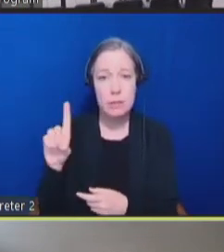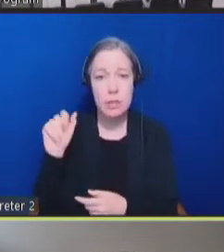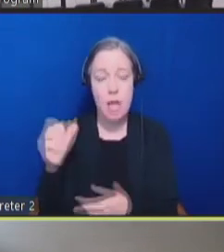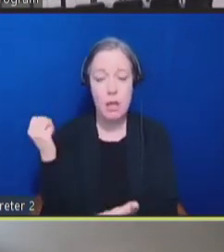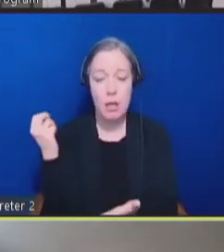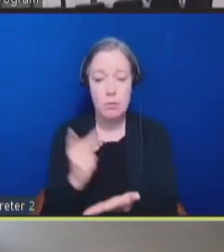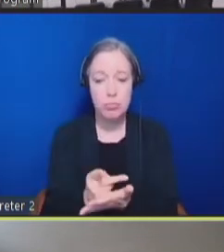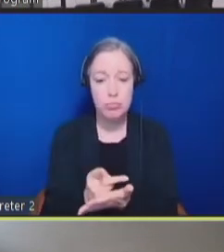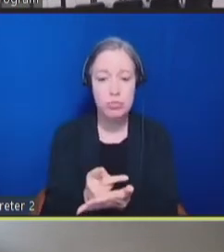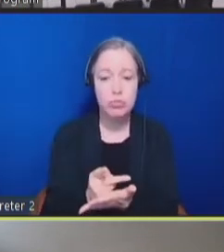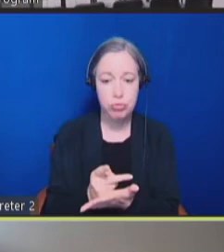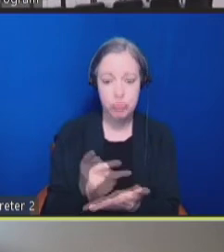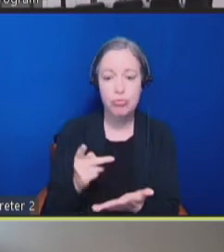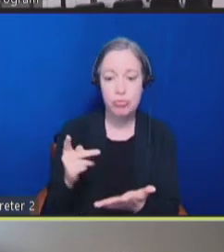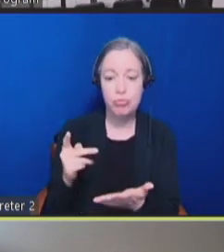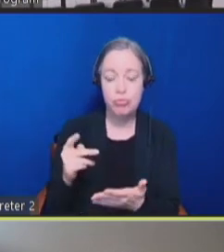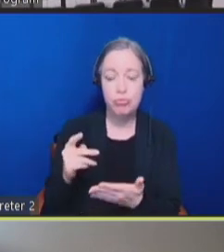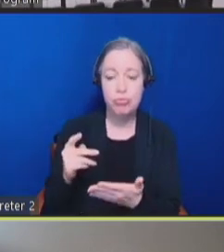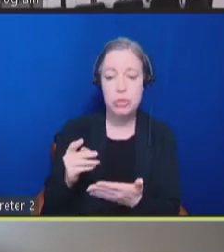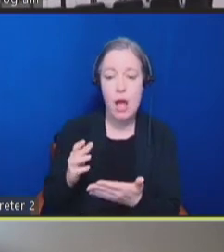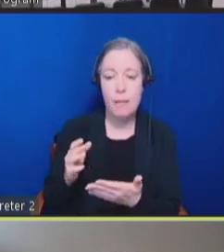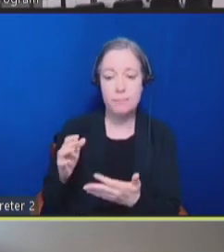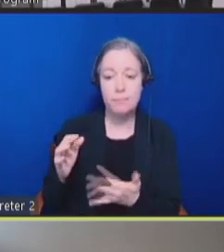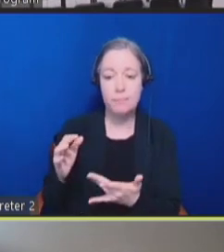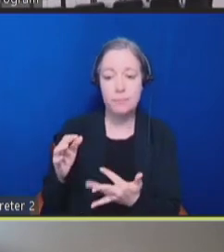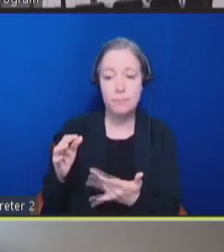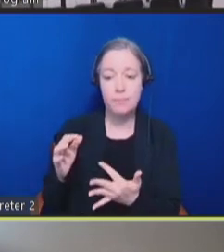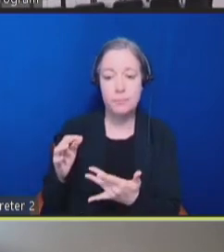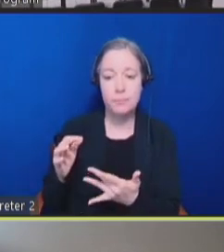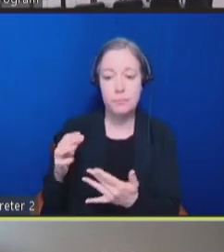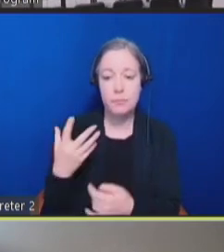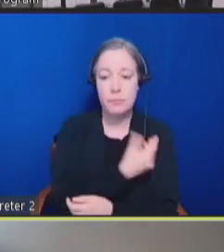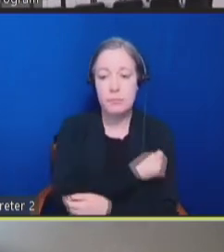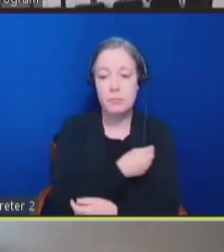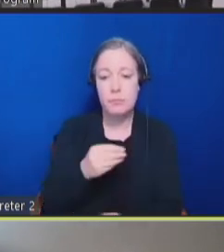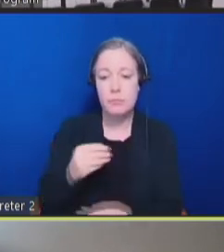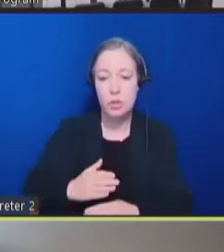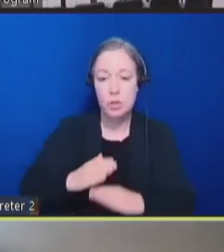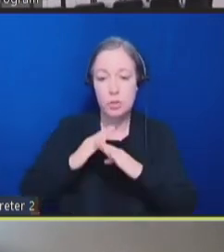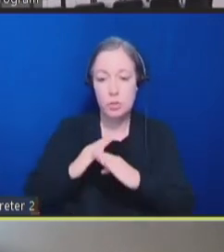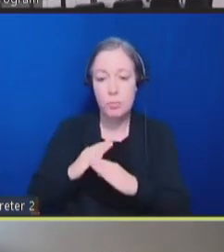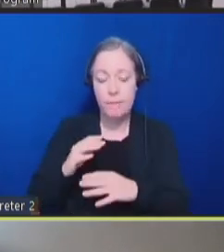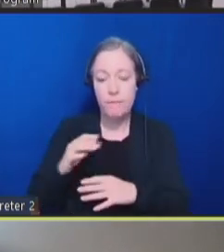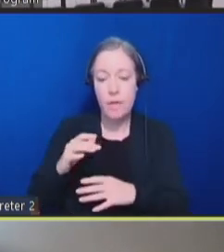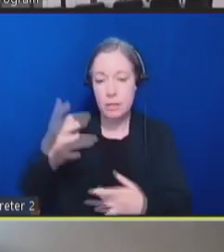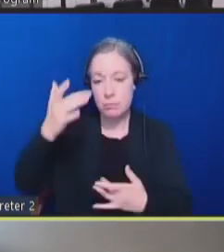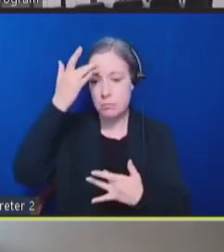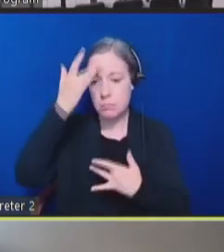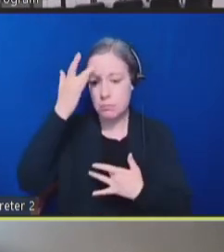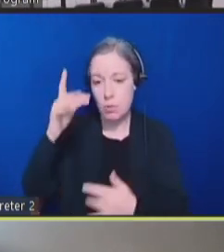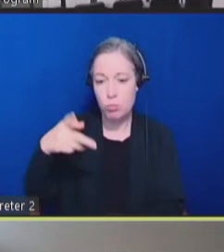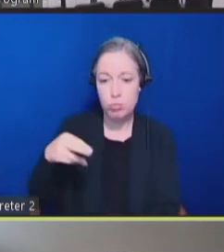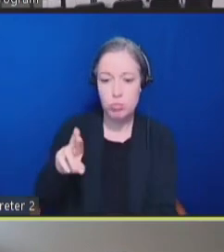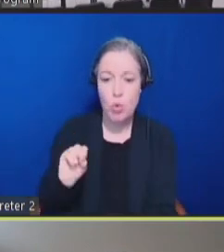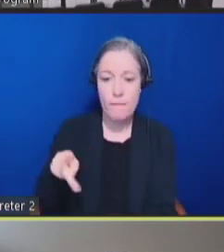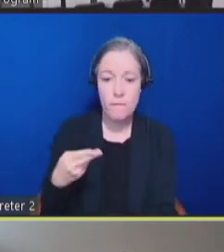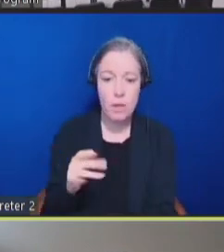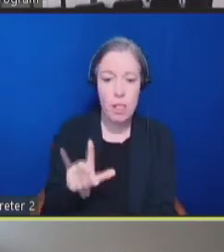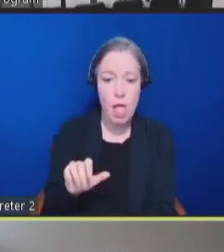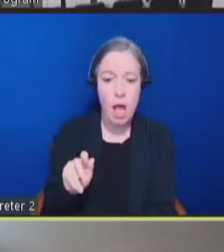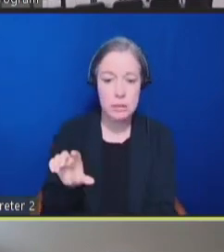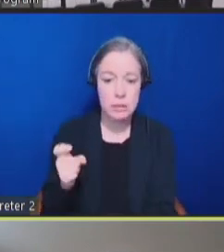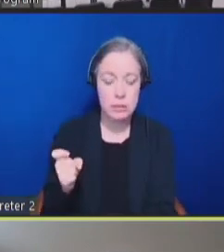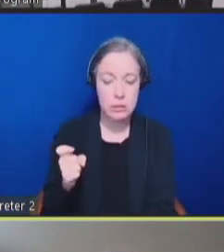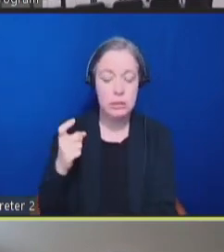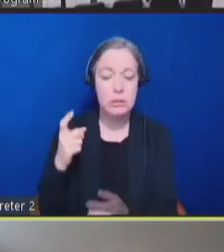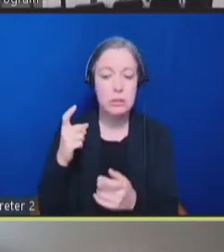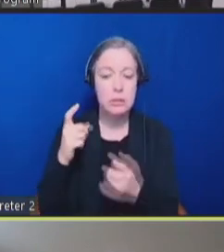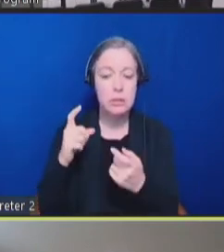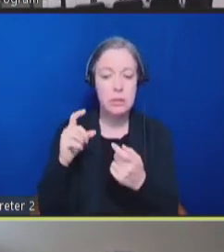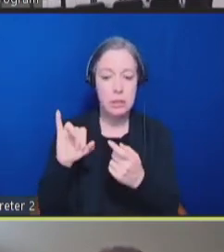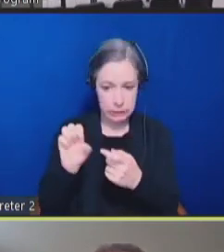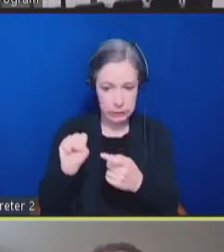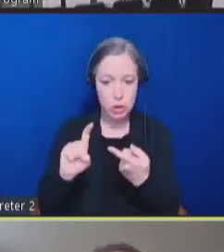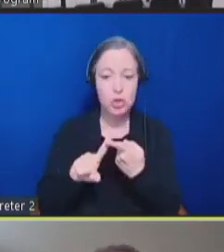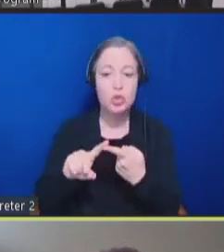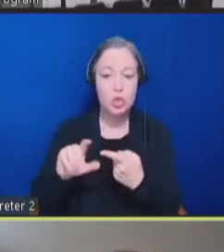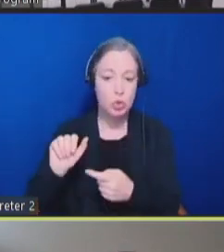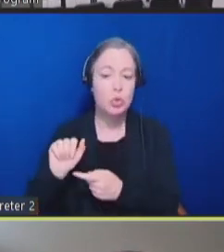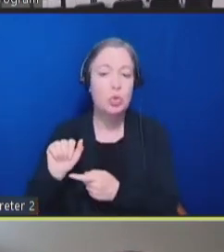prophylaxis of disease suspected or confirmed to Bacillus anthracis in persons 18 to 65 years